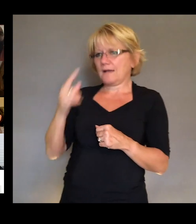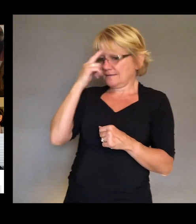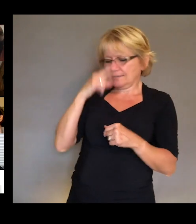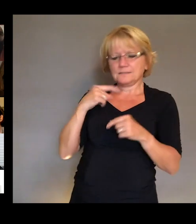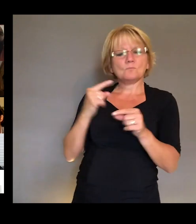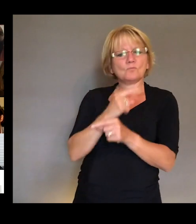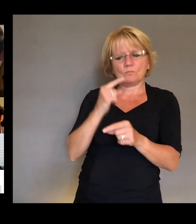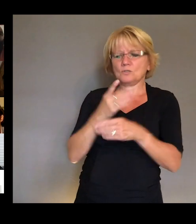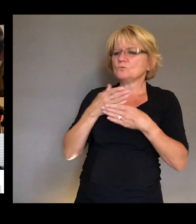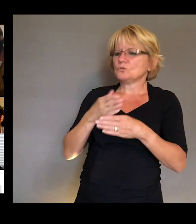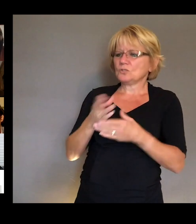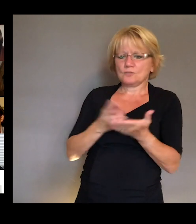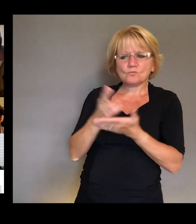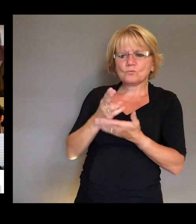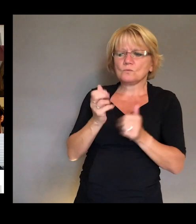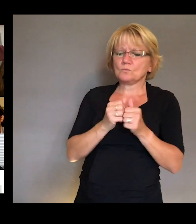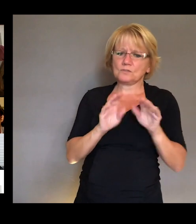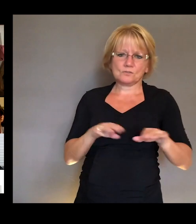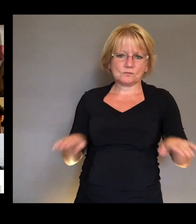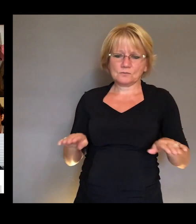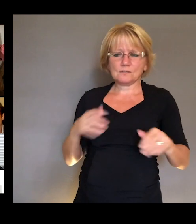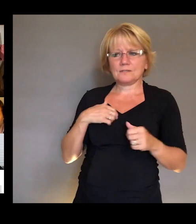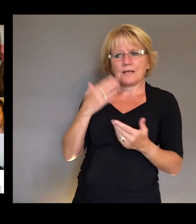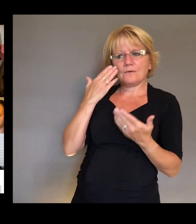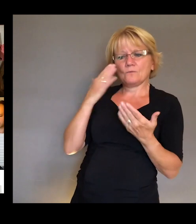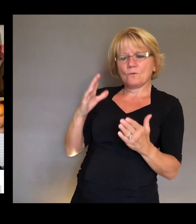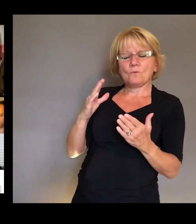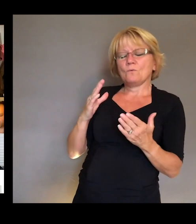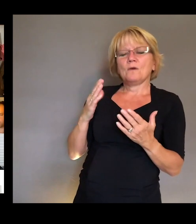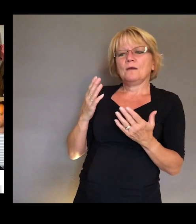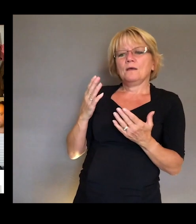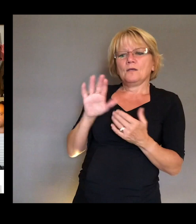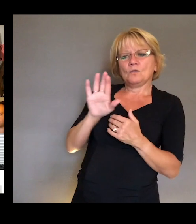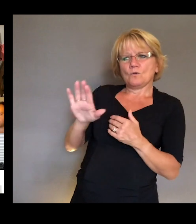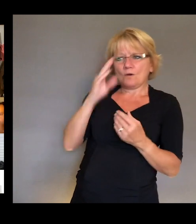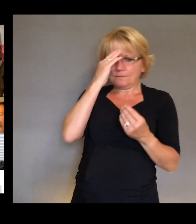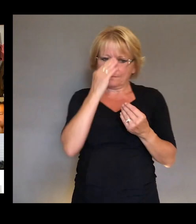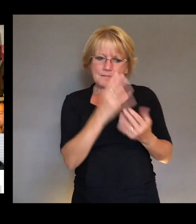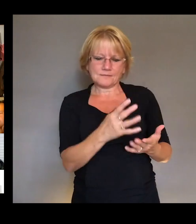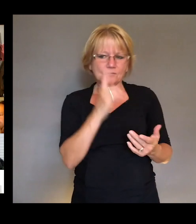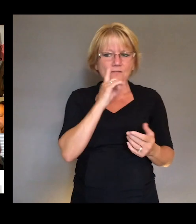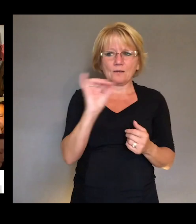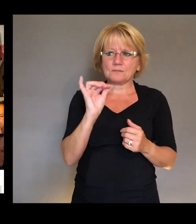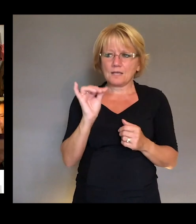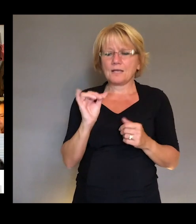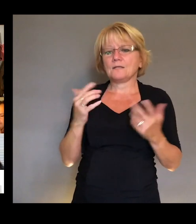to wanna share the truth with children. And I think I don't know what your message exactly sounds like.